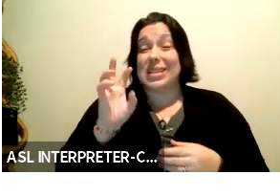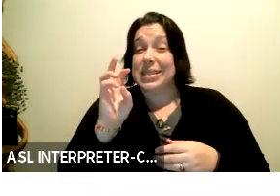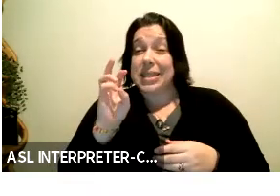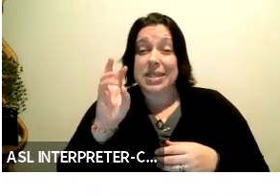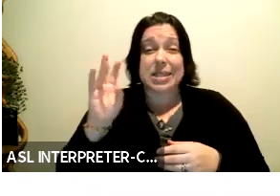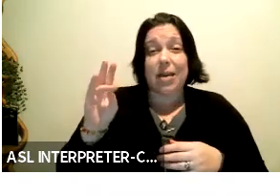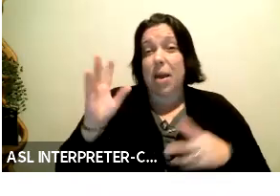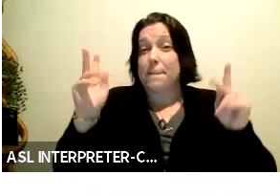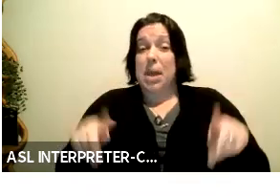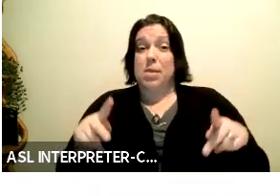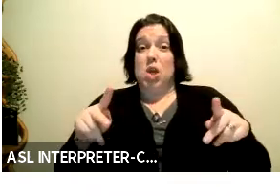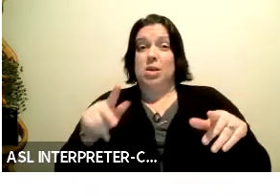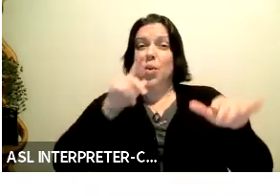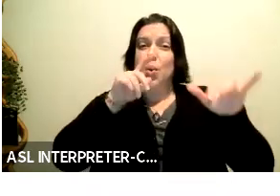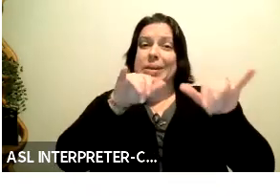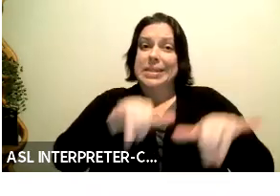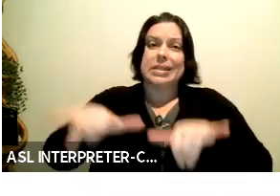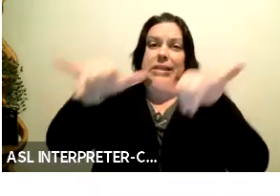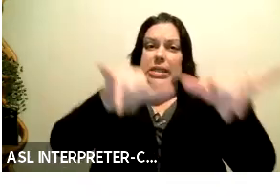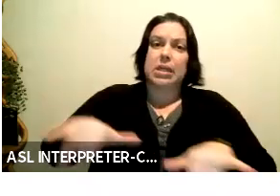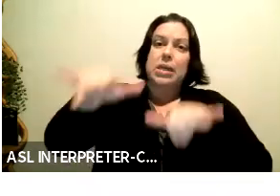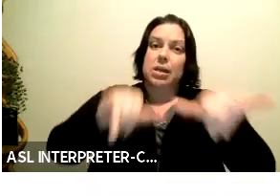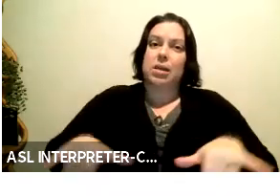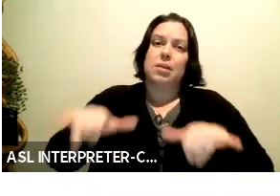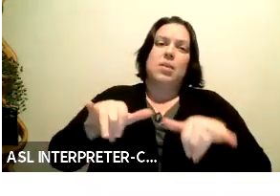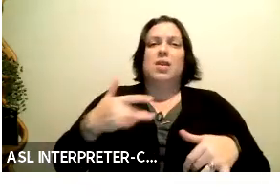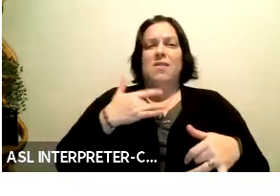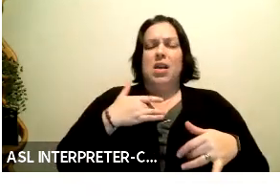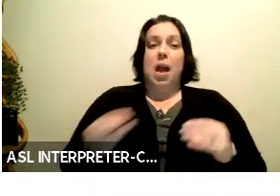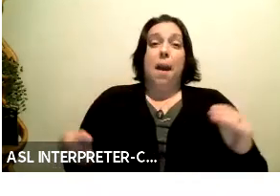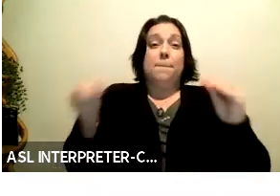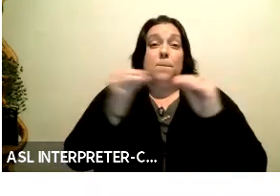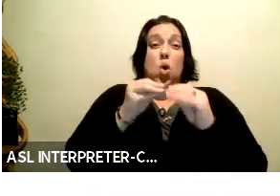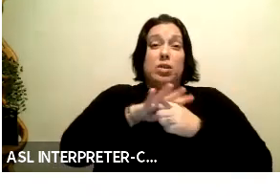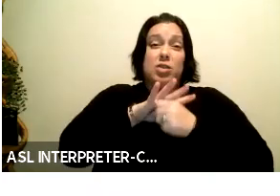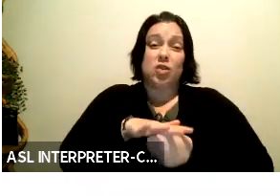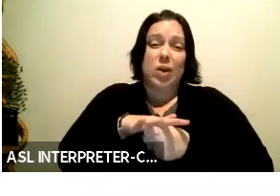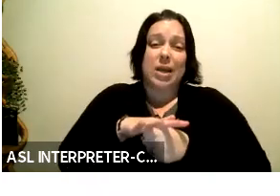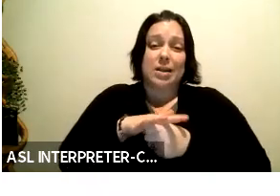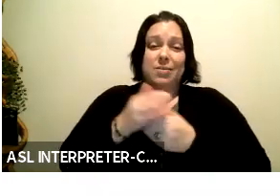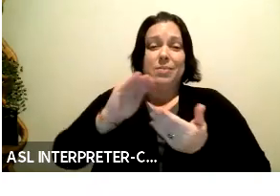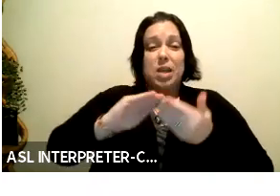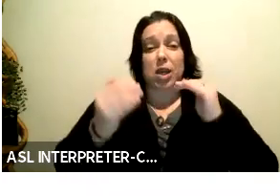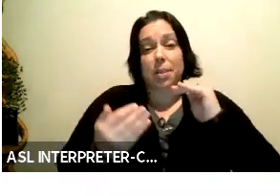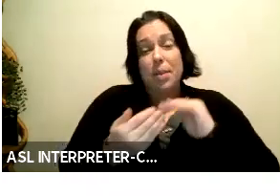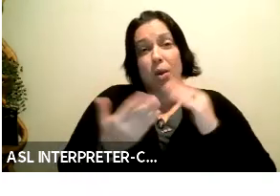servants were also the ones that felt added strain from community members coming at them,